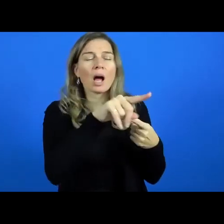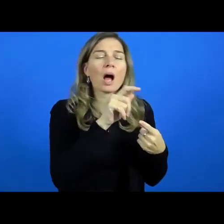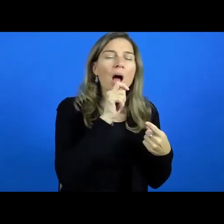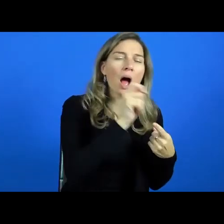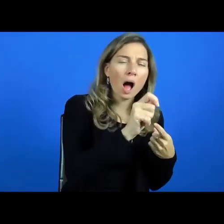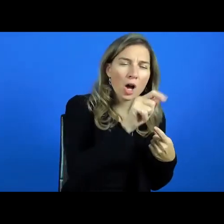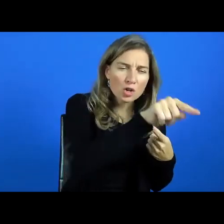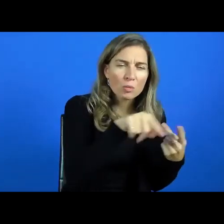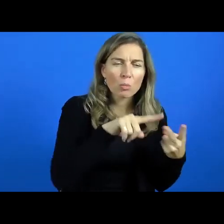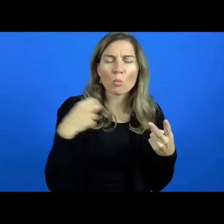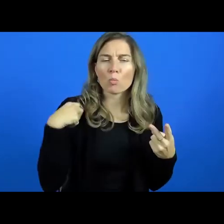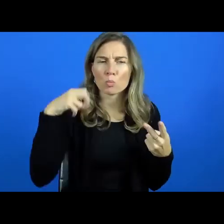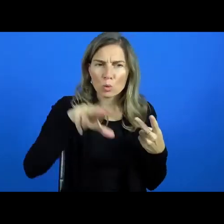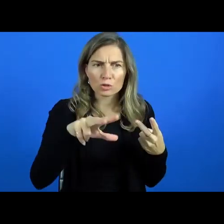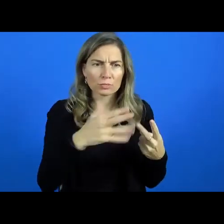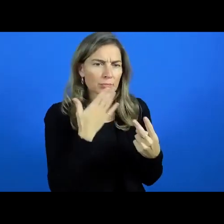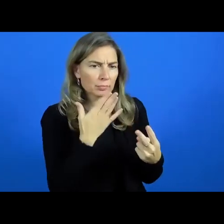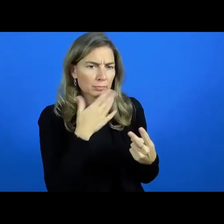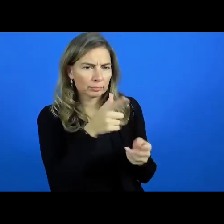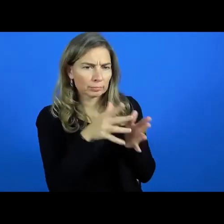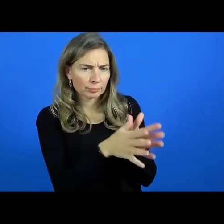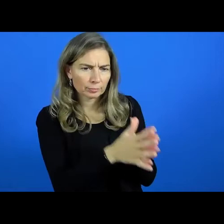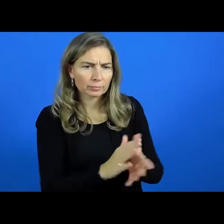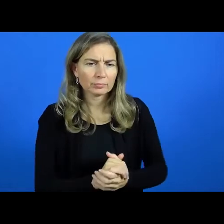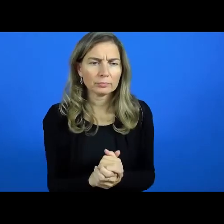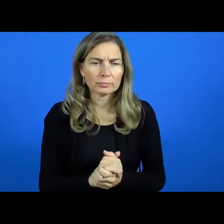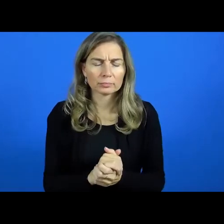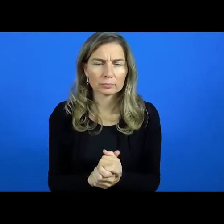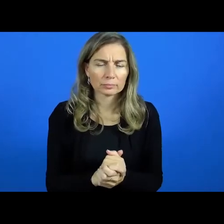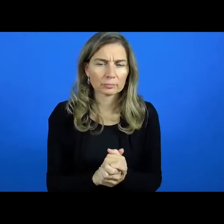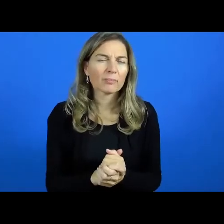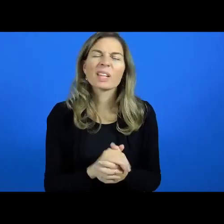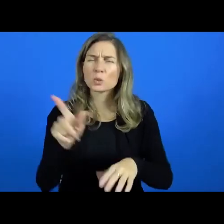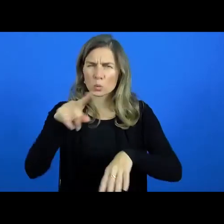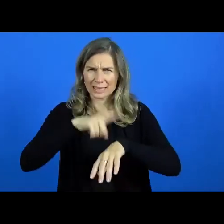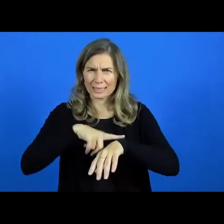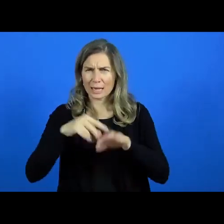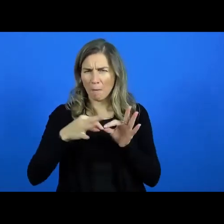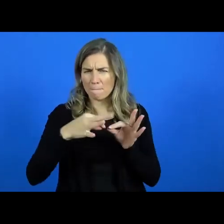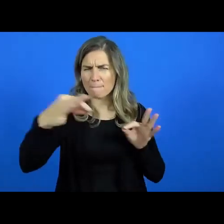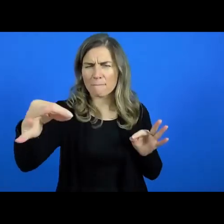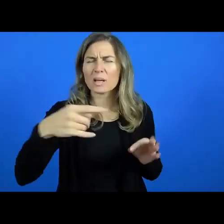Briefly, to give you an idea of the timeline, we submitted the complaint in June 2019.